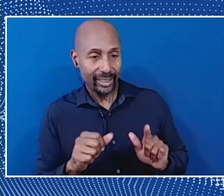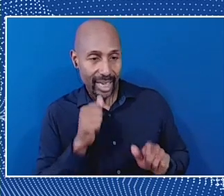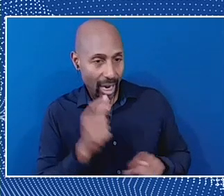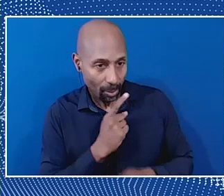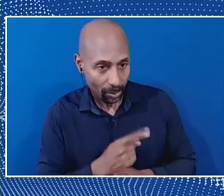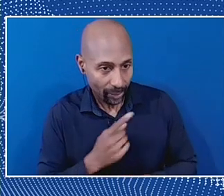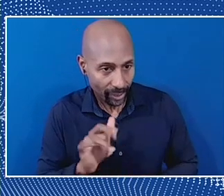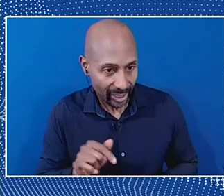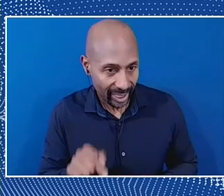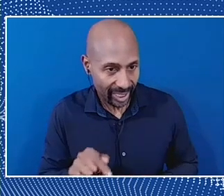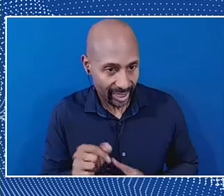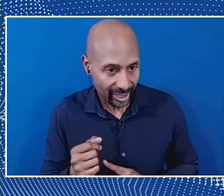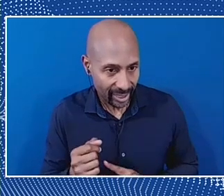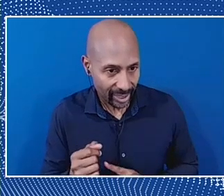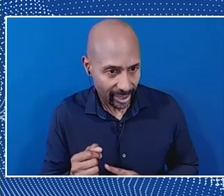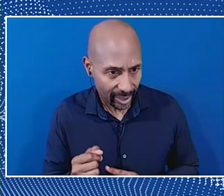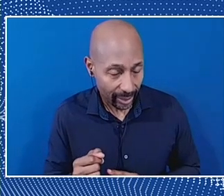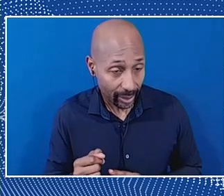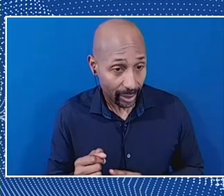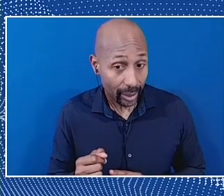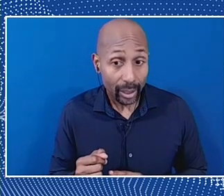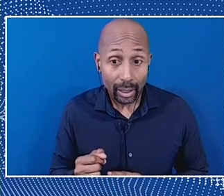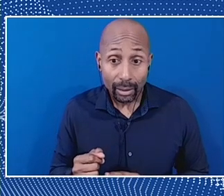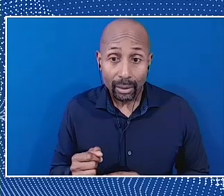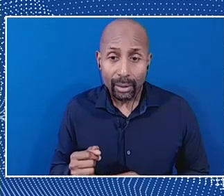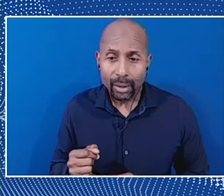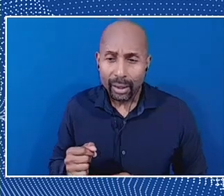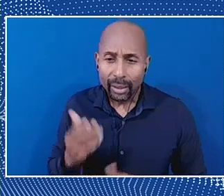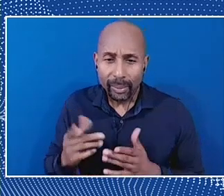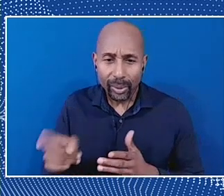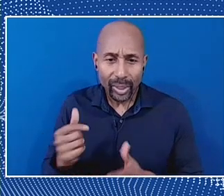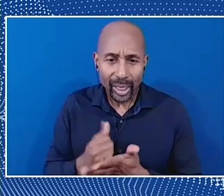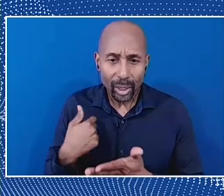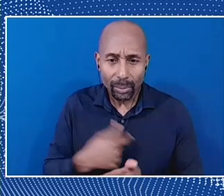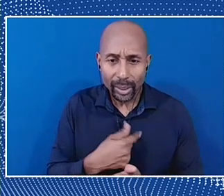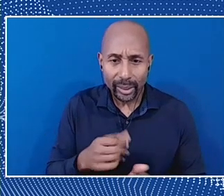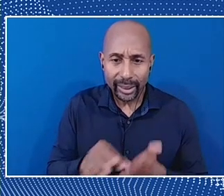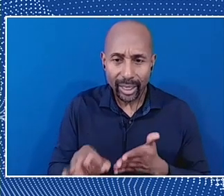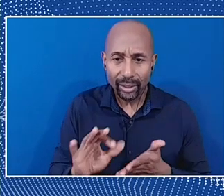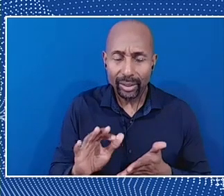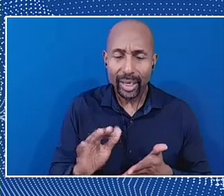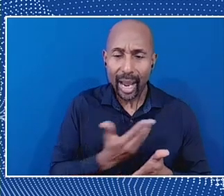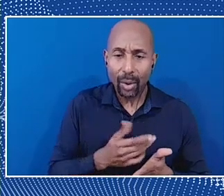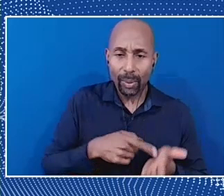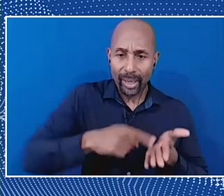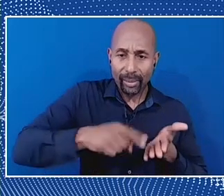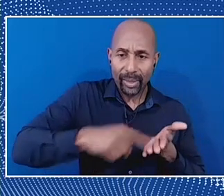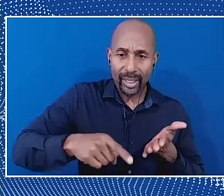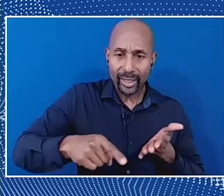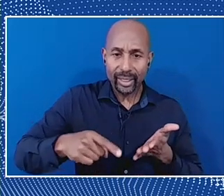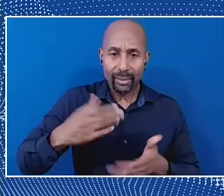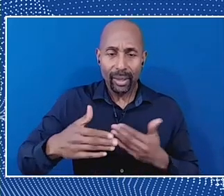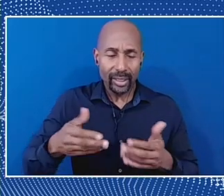via default or chapter 13 in our IDR or PSLF journey. It is unacceptable that is not counting for us that have struggled with the